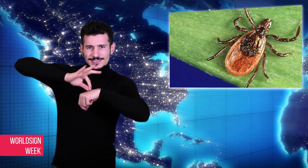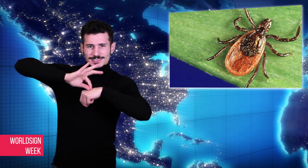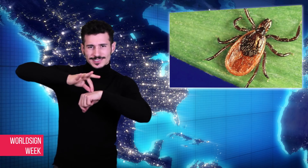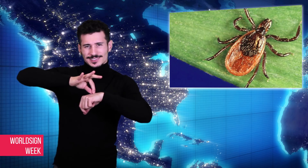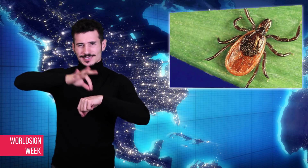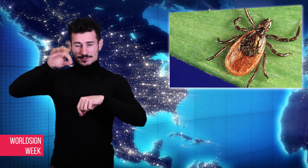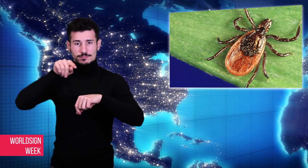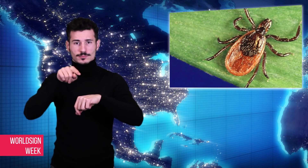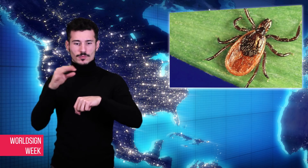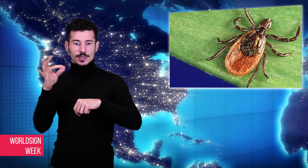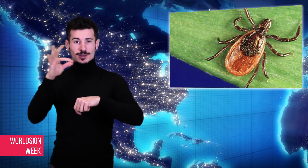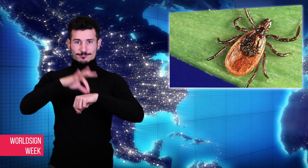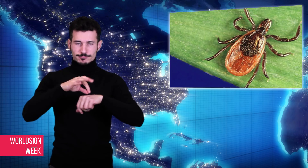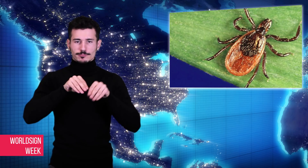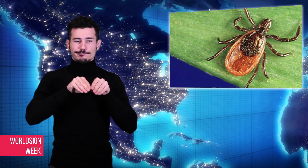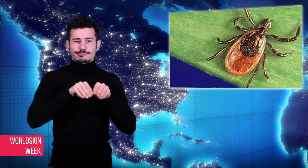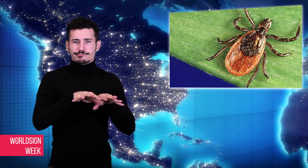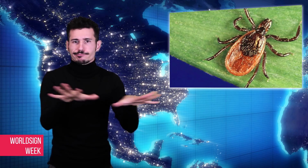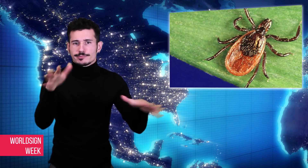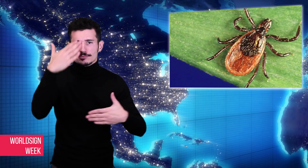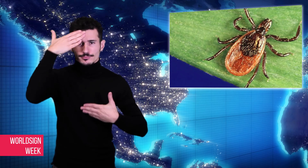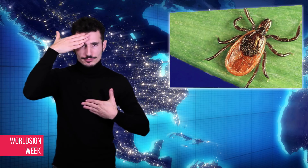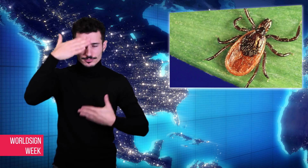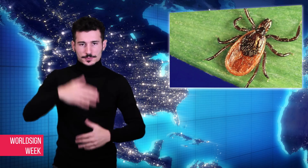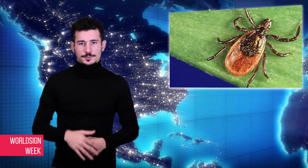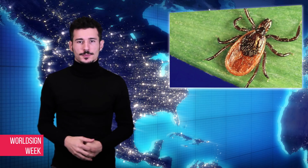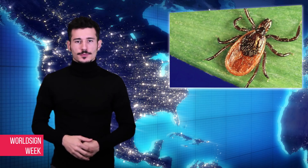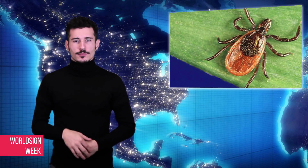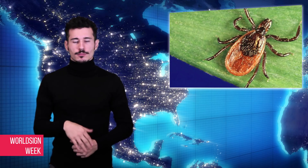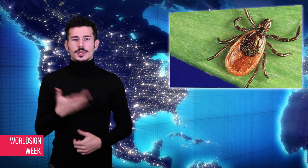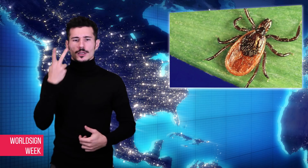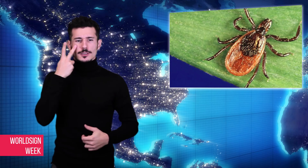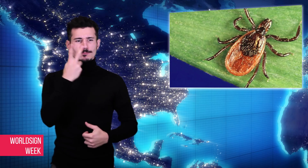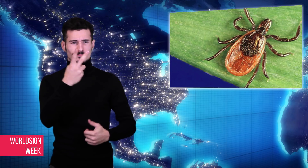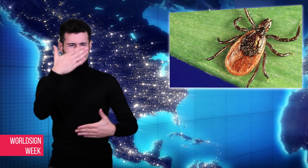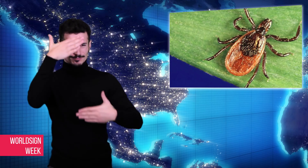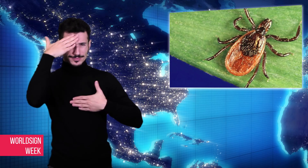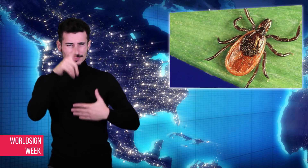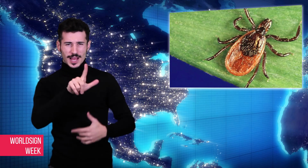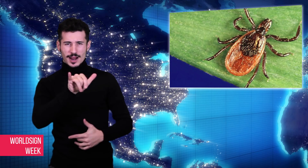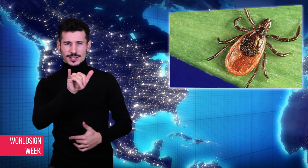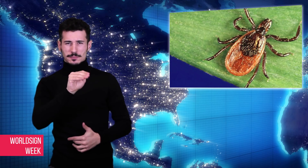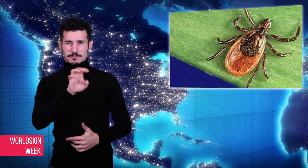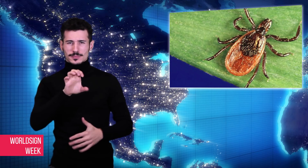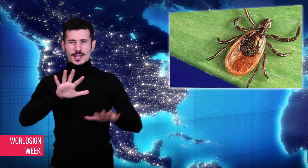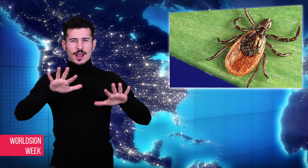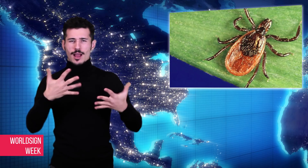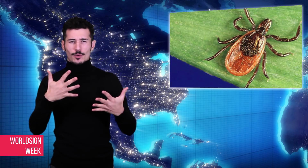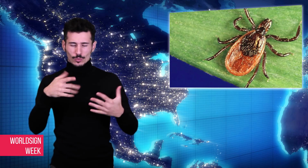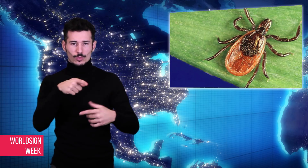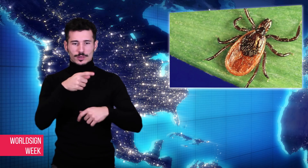Lyme disease and deafness. Lyme disease is a bacterial infection spread by